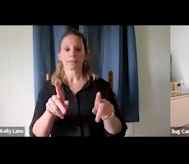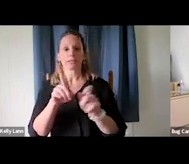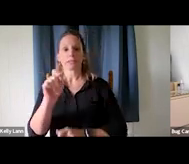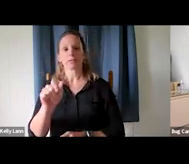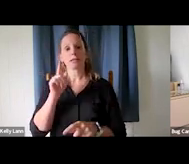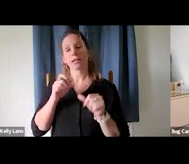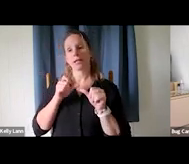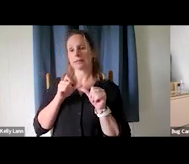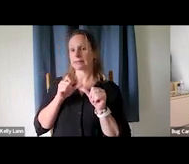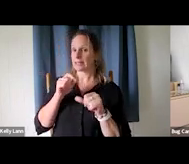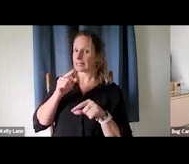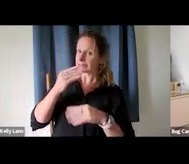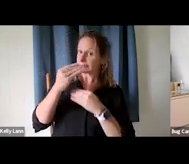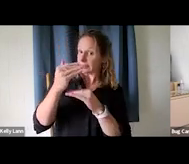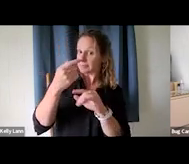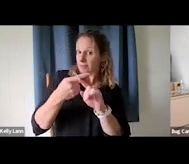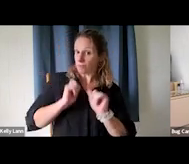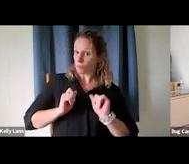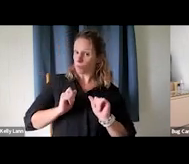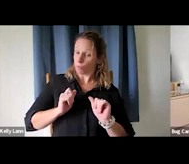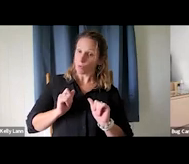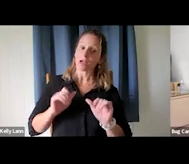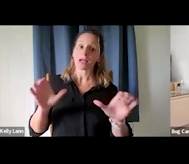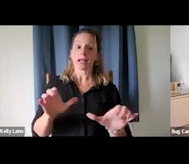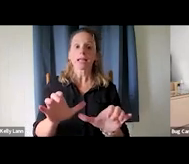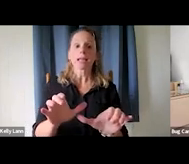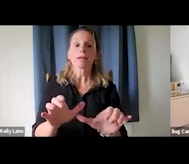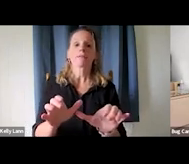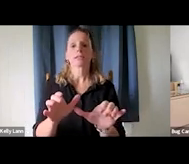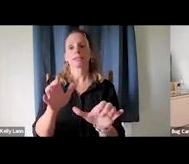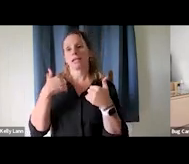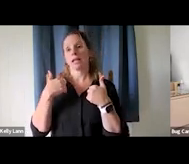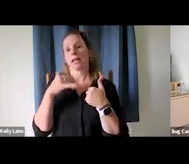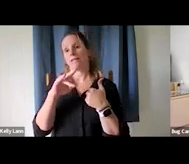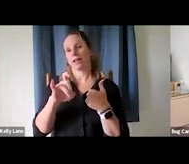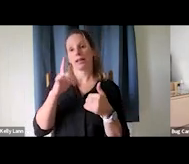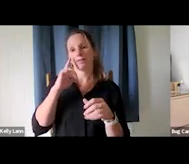at substantial gainful activity levels and to provide an index to the wider lens of the application.